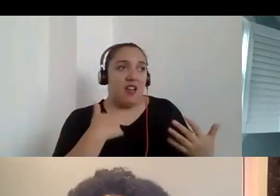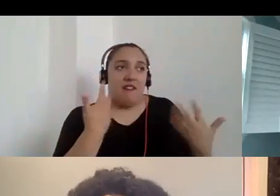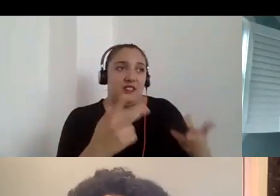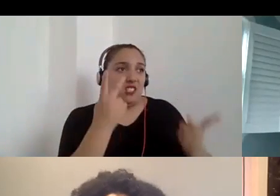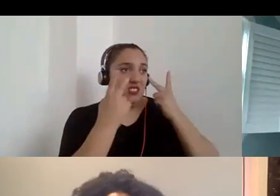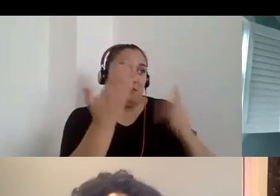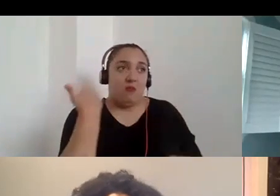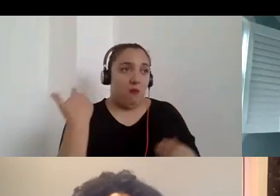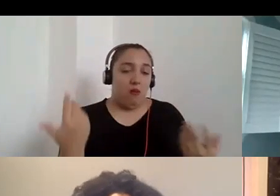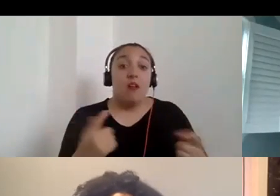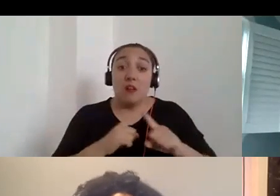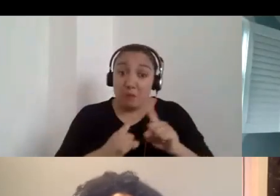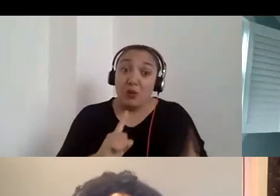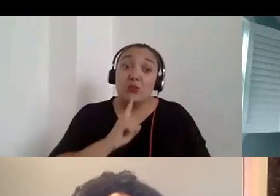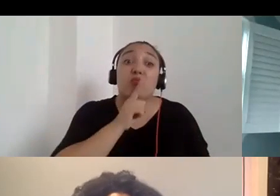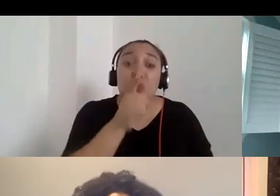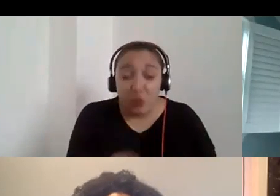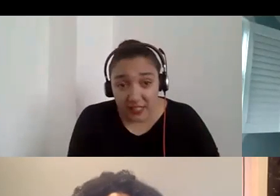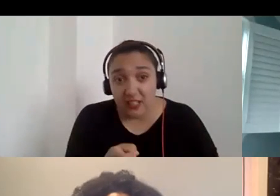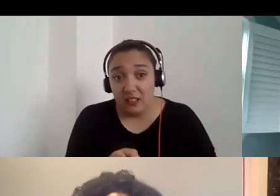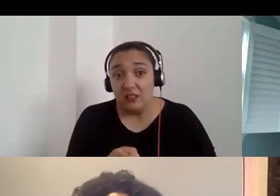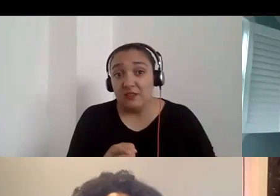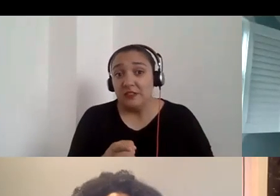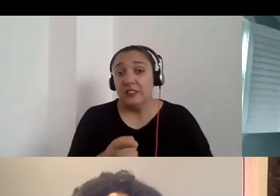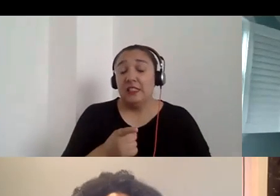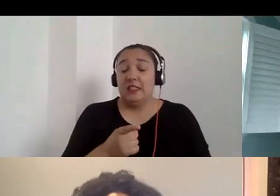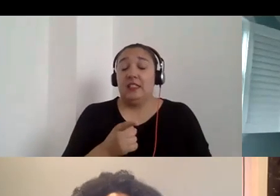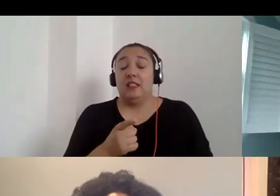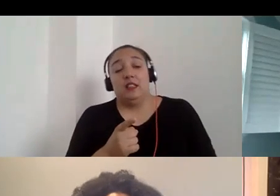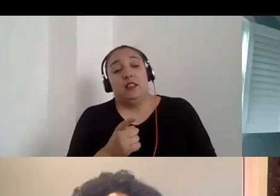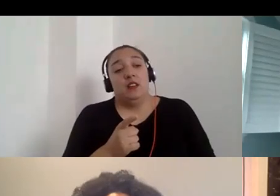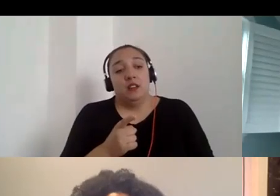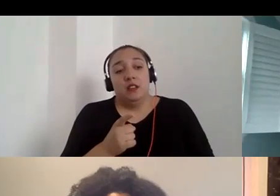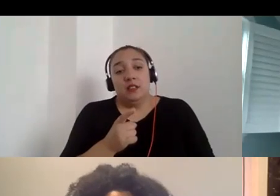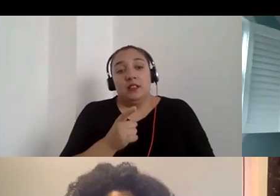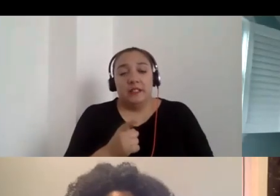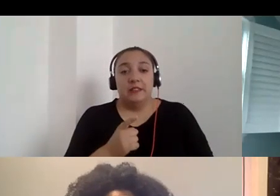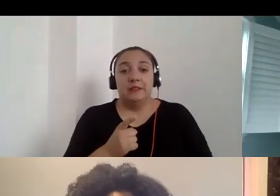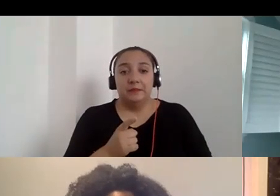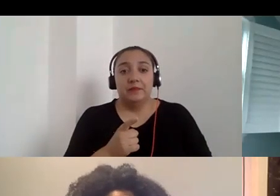And it's a way that she keeps -- it's her way of